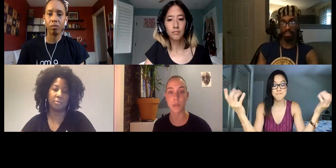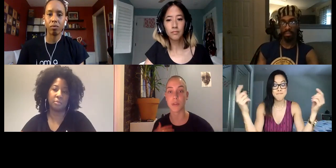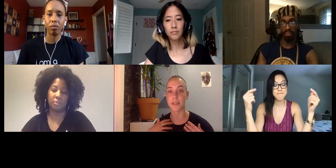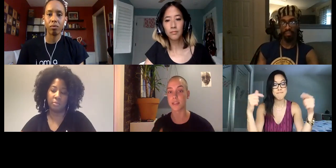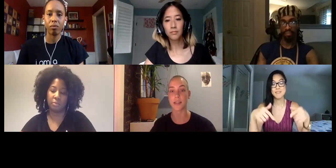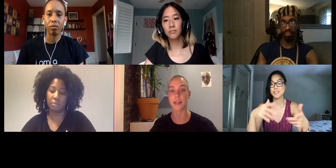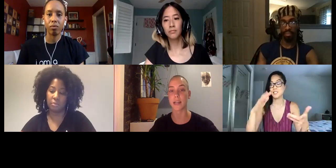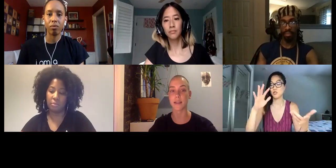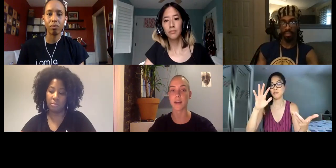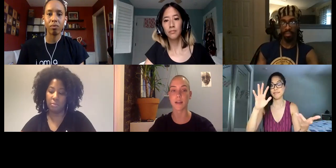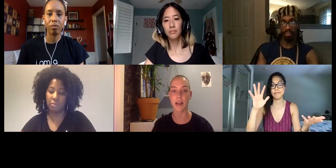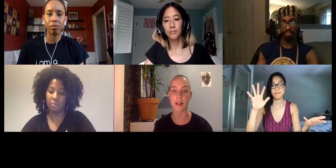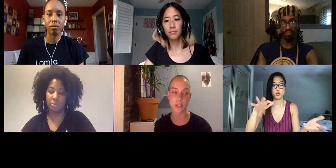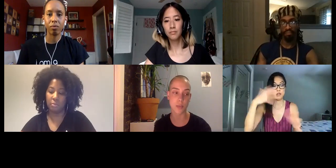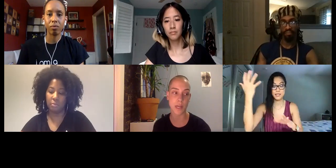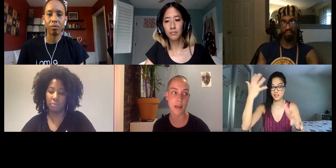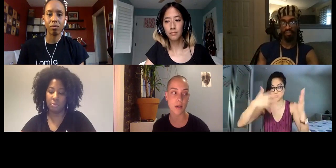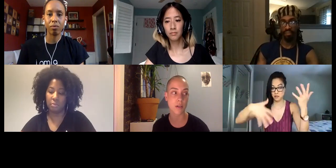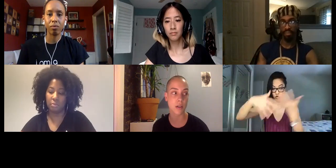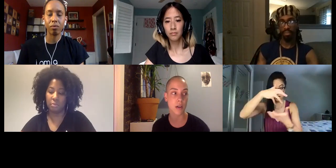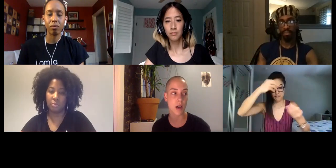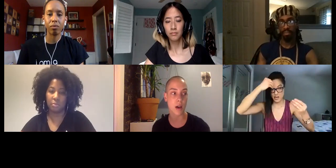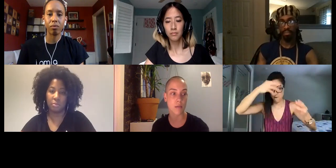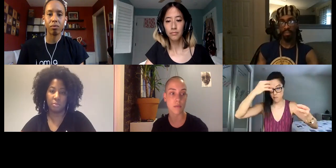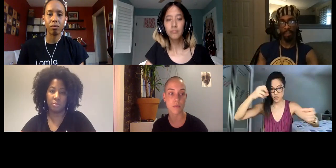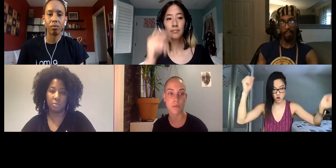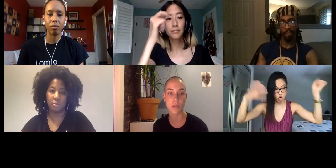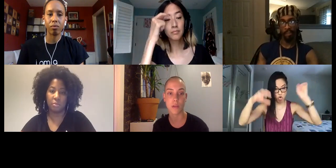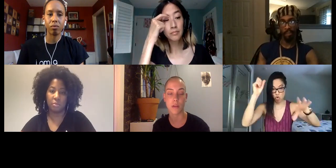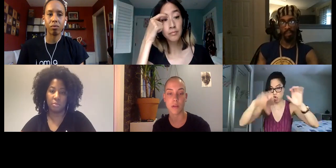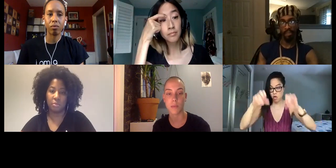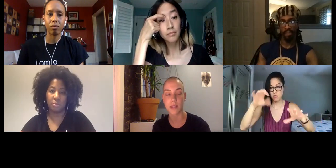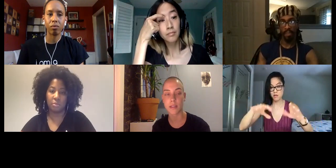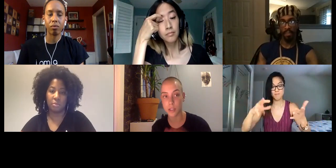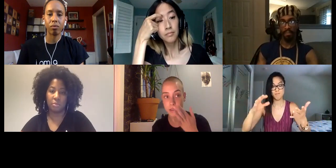people declaring their ally-ship right now, making sure that